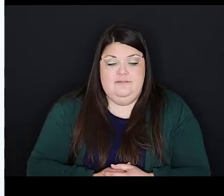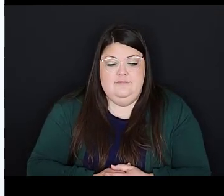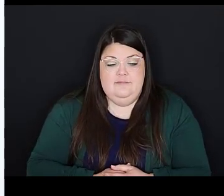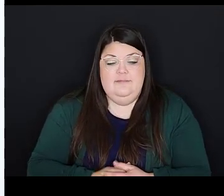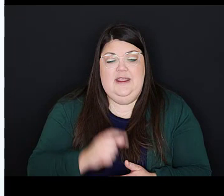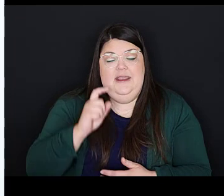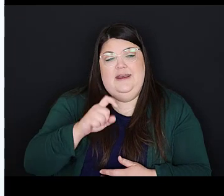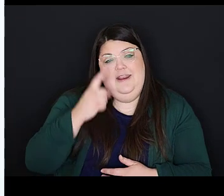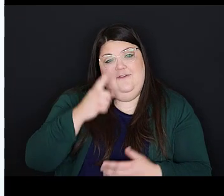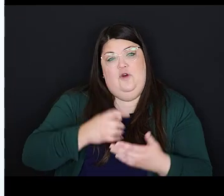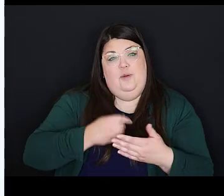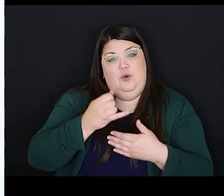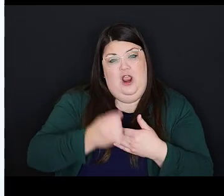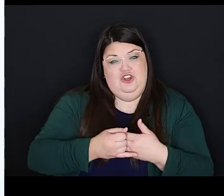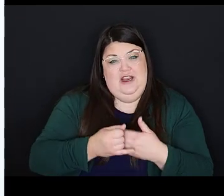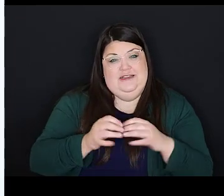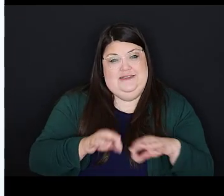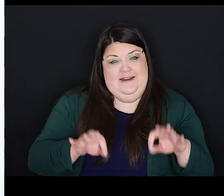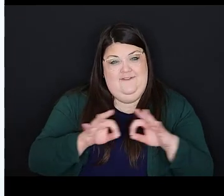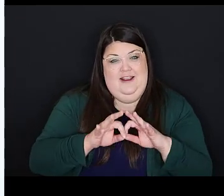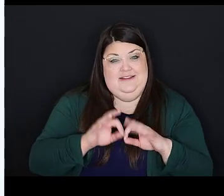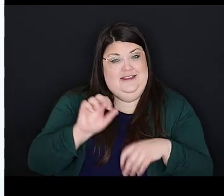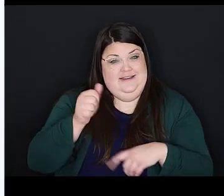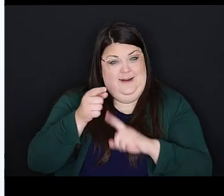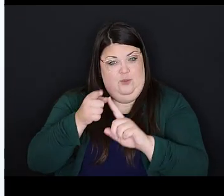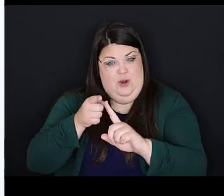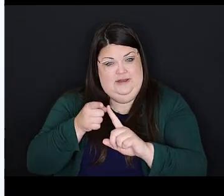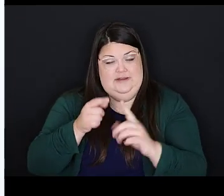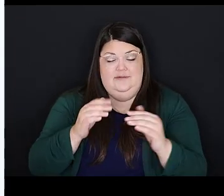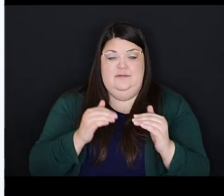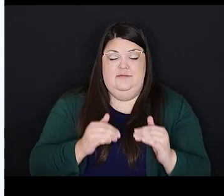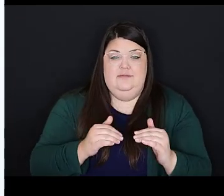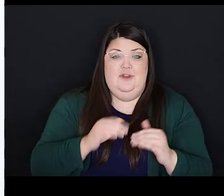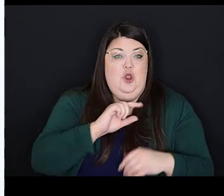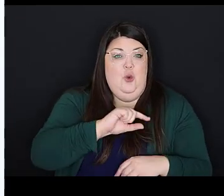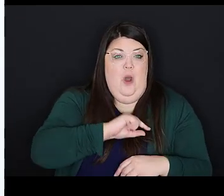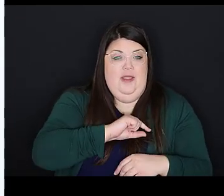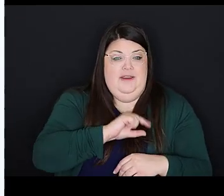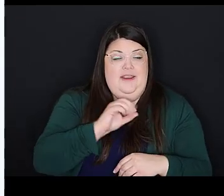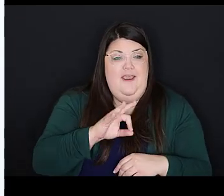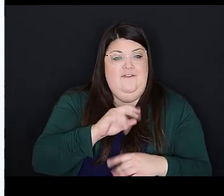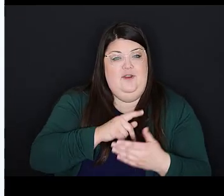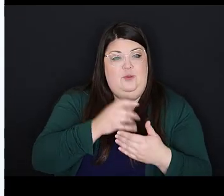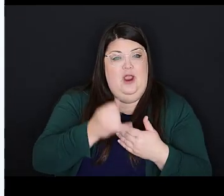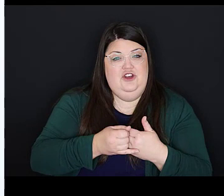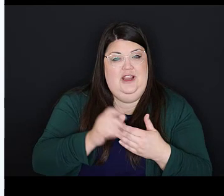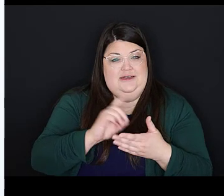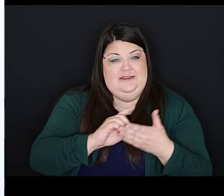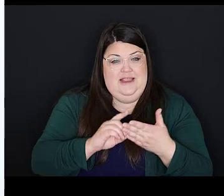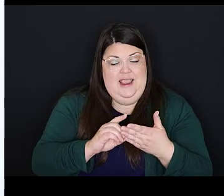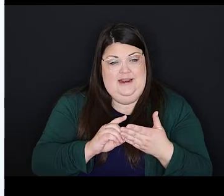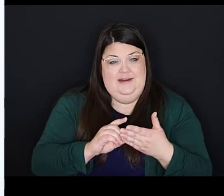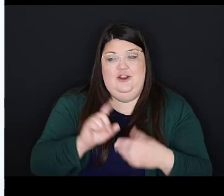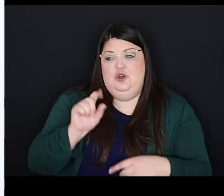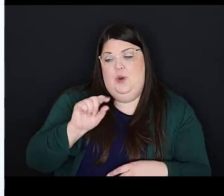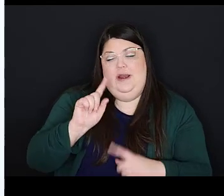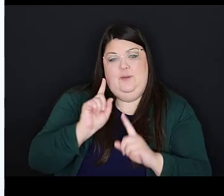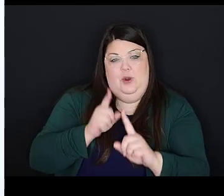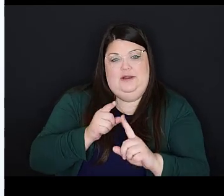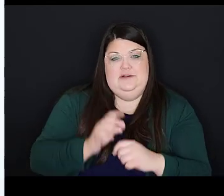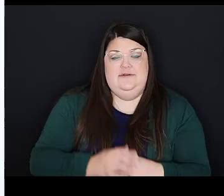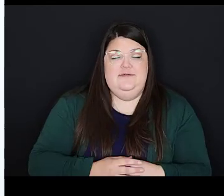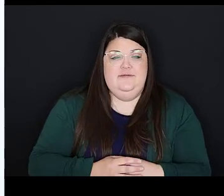Need for Project and Significance (10 points), Quality of the Project Design (20 points),